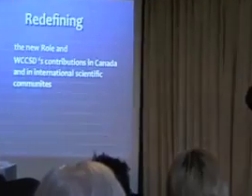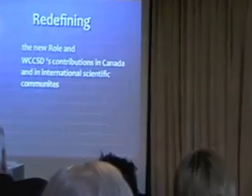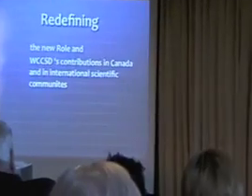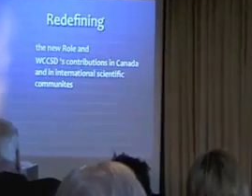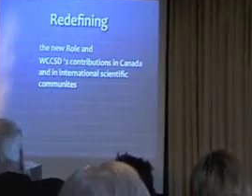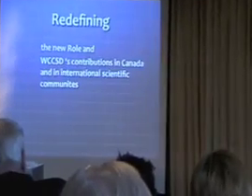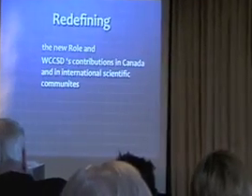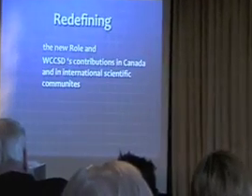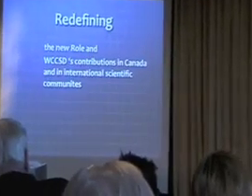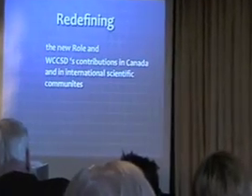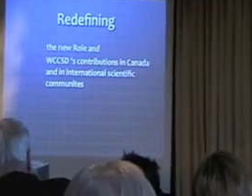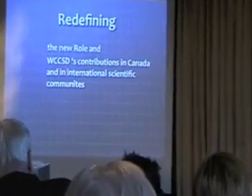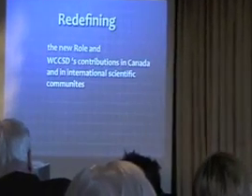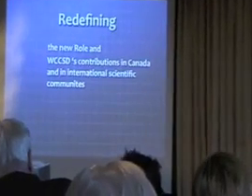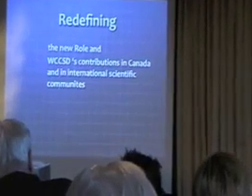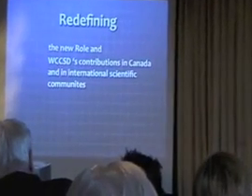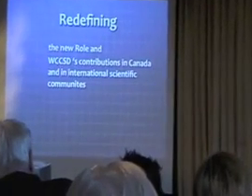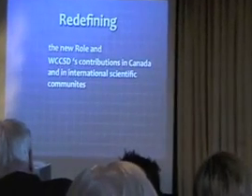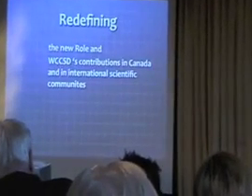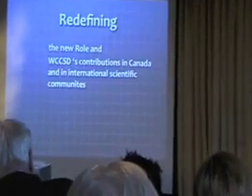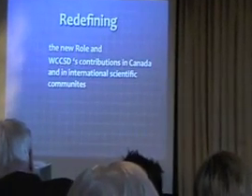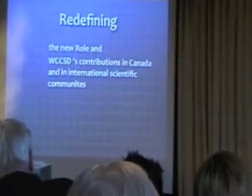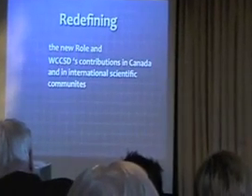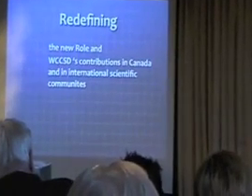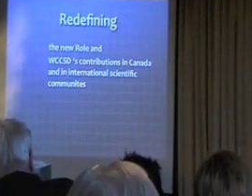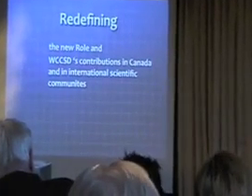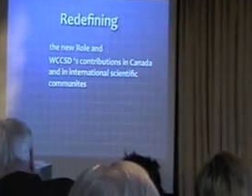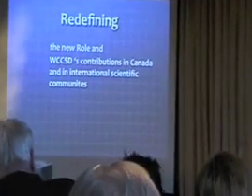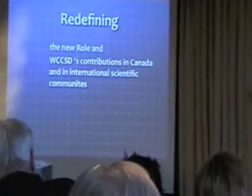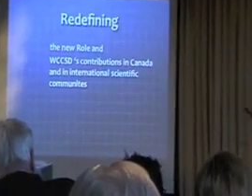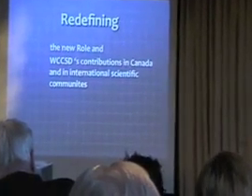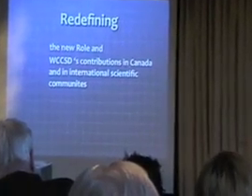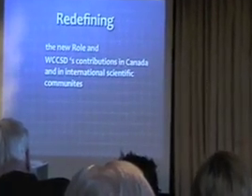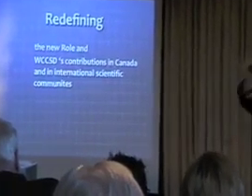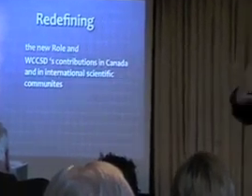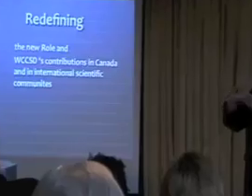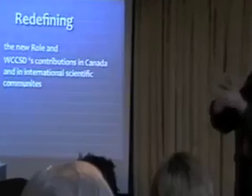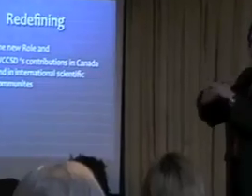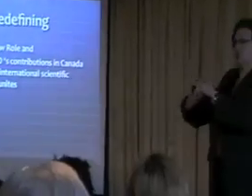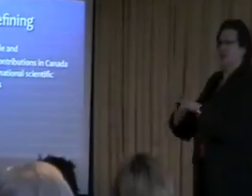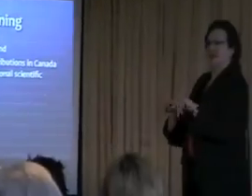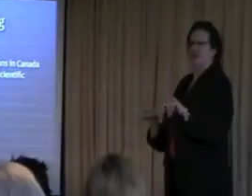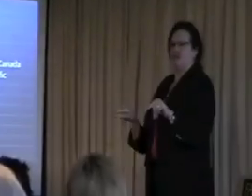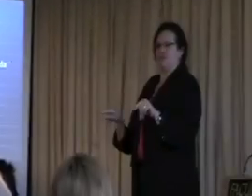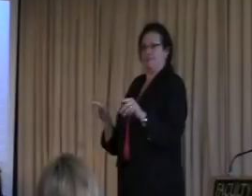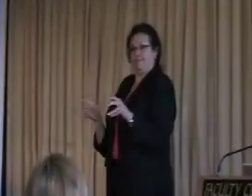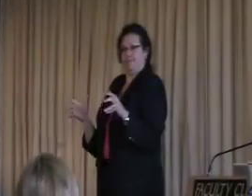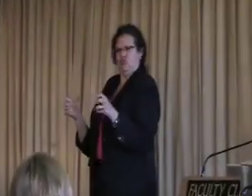secure, the endowment is is well in place. So now we need to think about redefining the